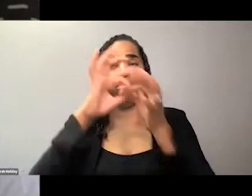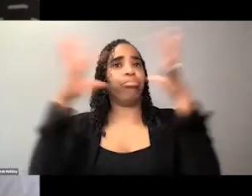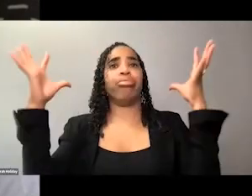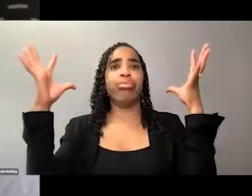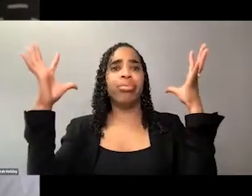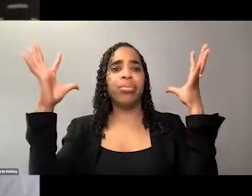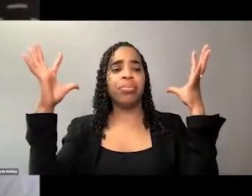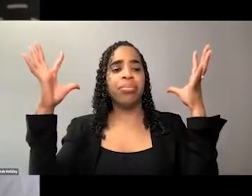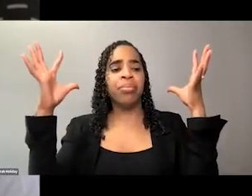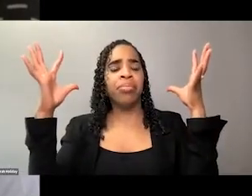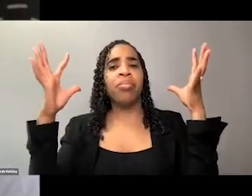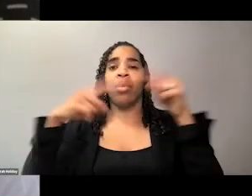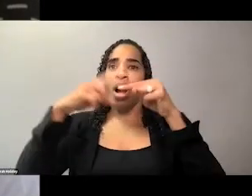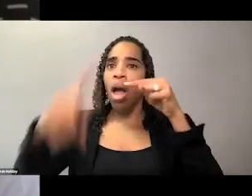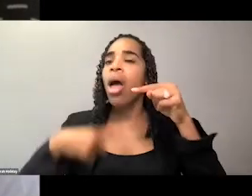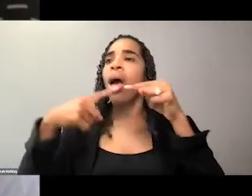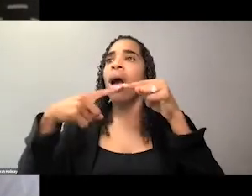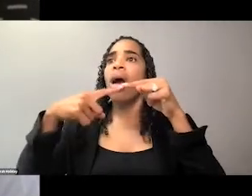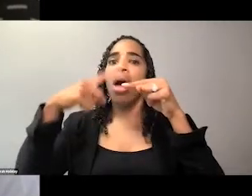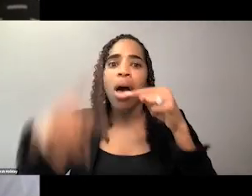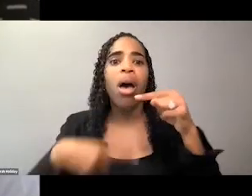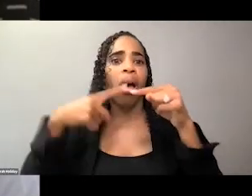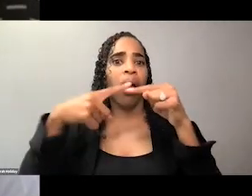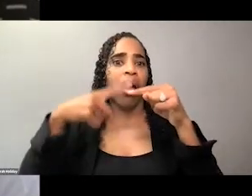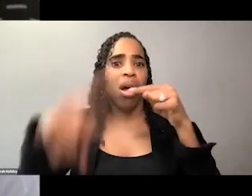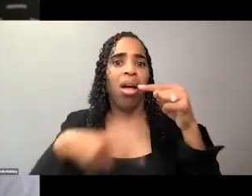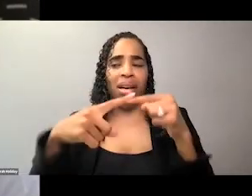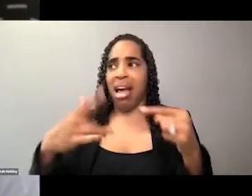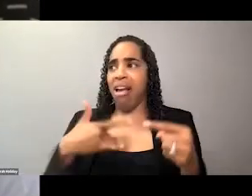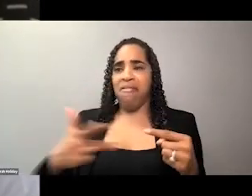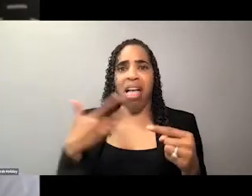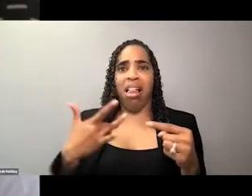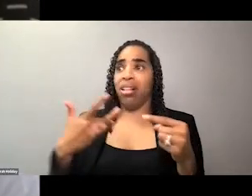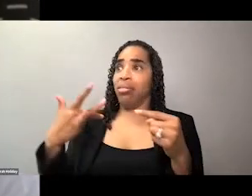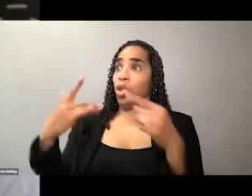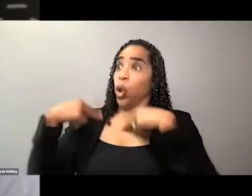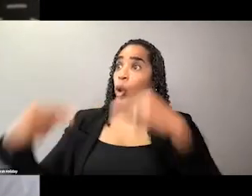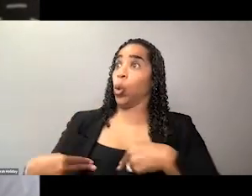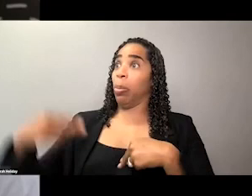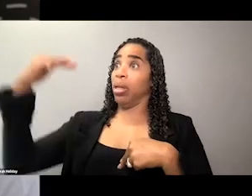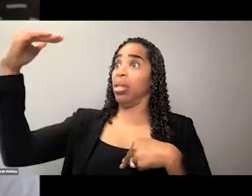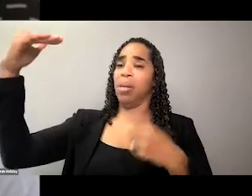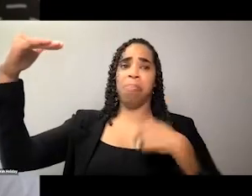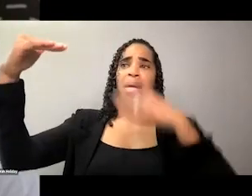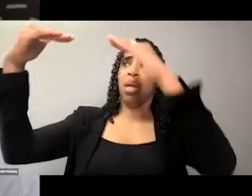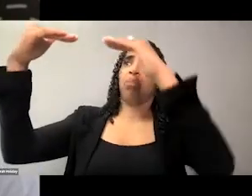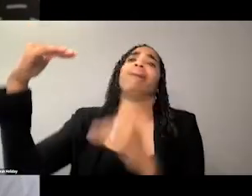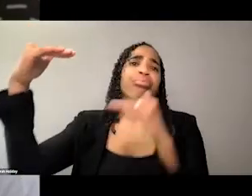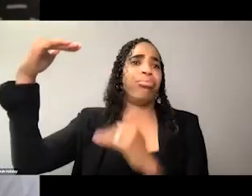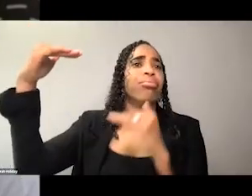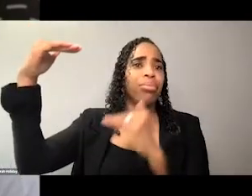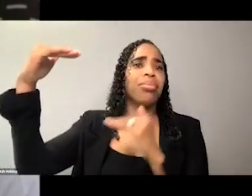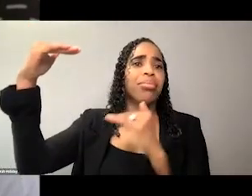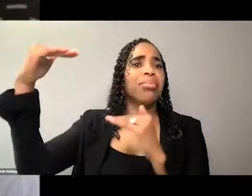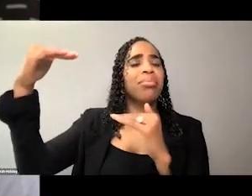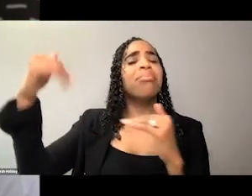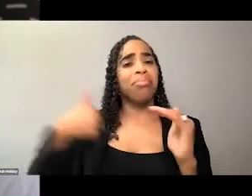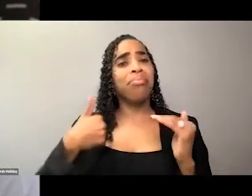I was caught in this terrible and inhumane cycle as a person with a serious mental health disability.